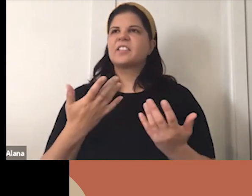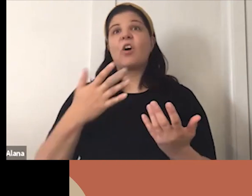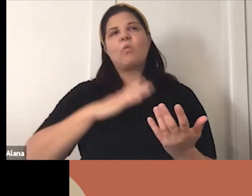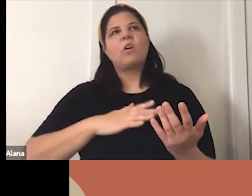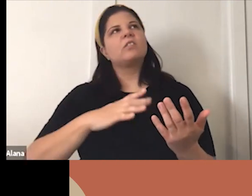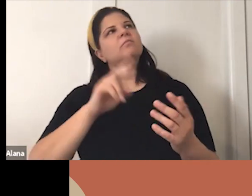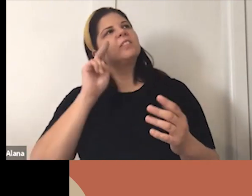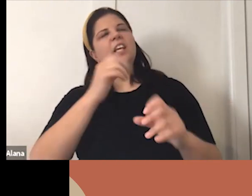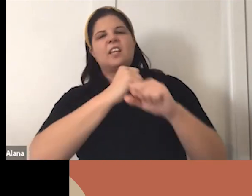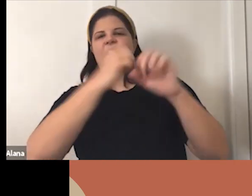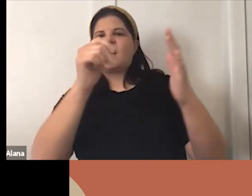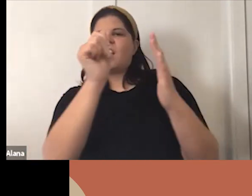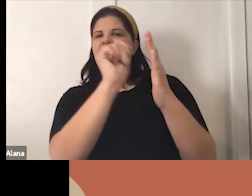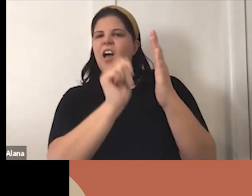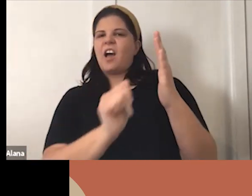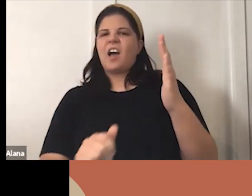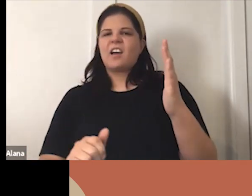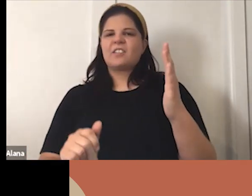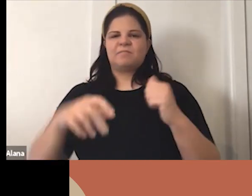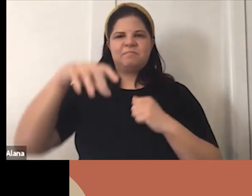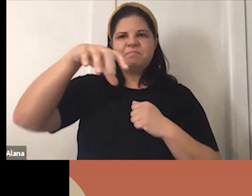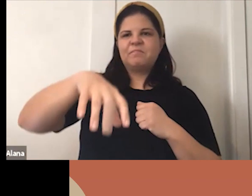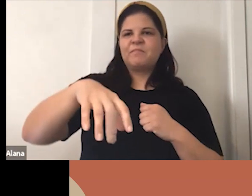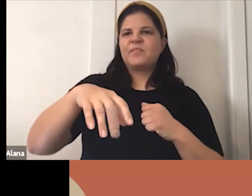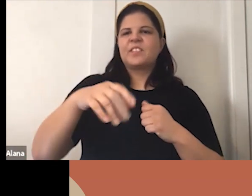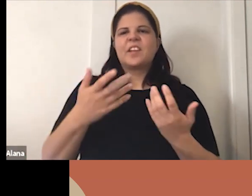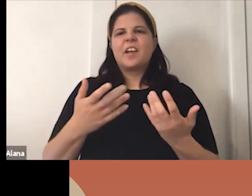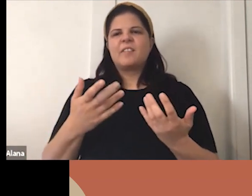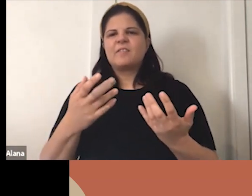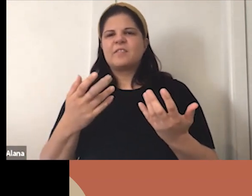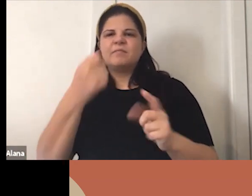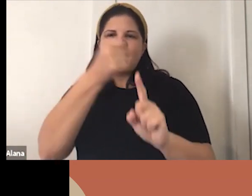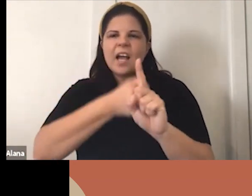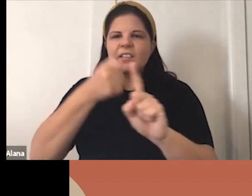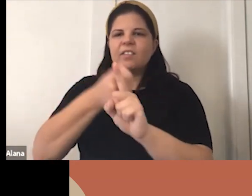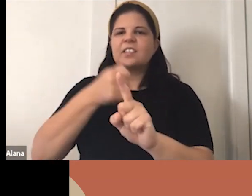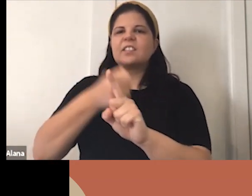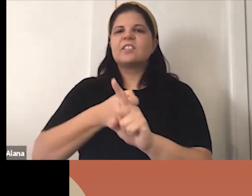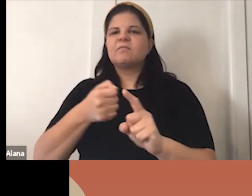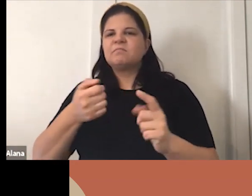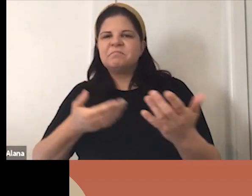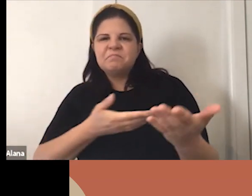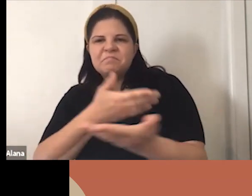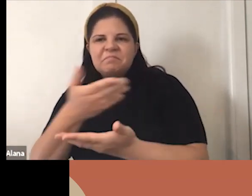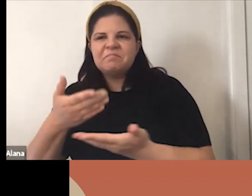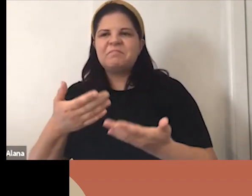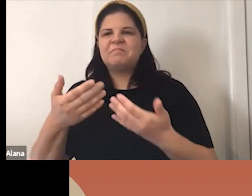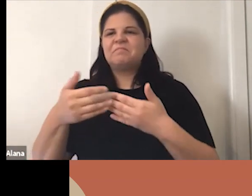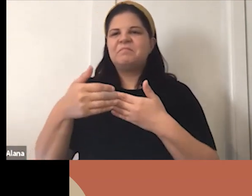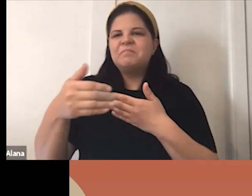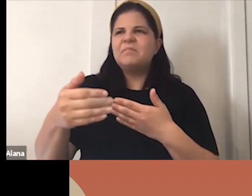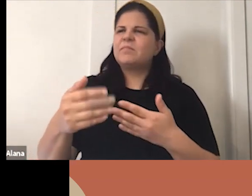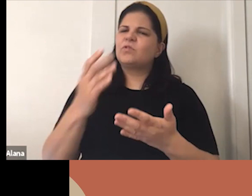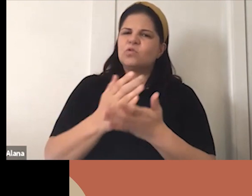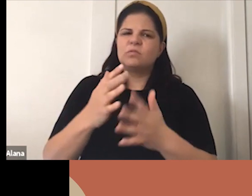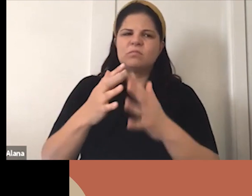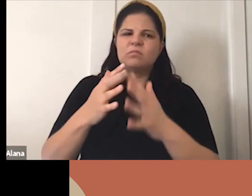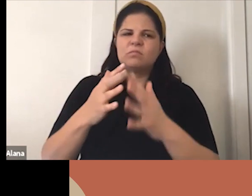to be a site for meaningful, activist, discursive and intellectual exchanges between the widest